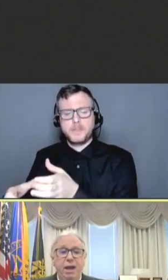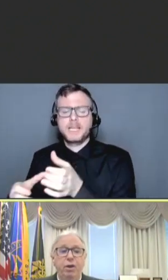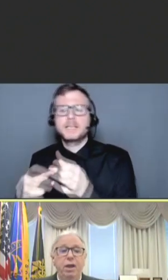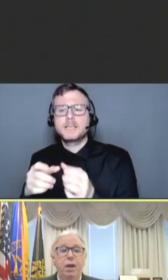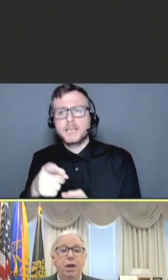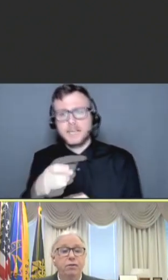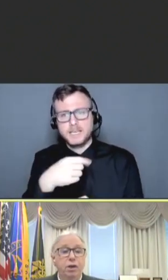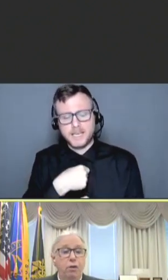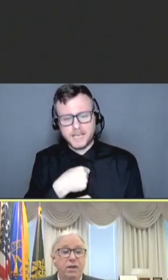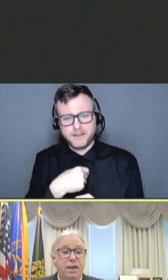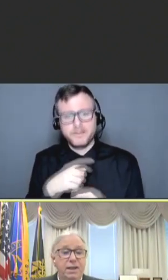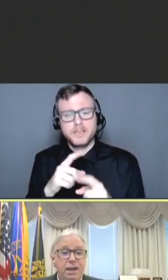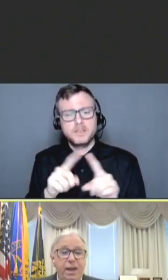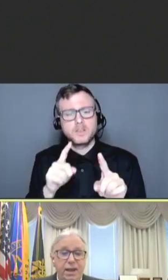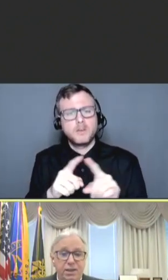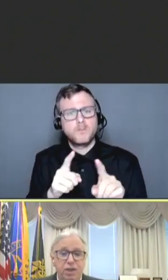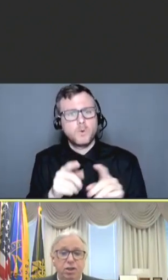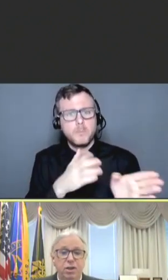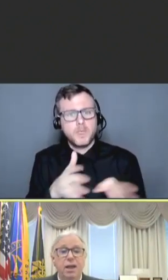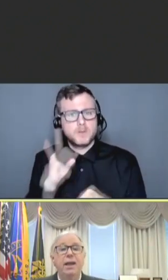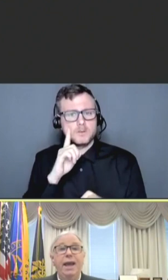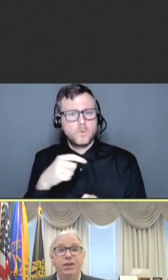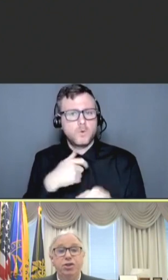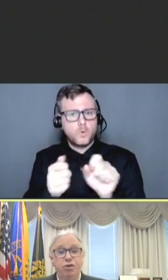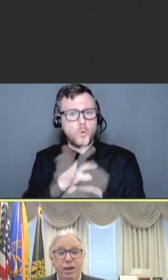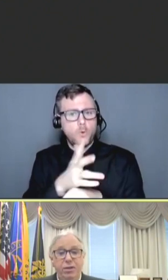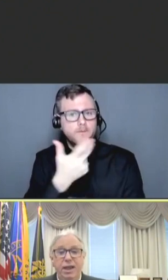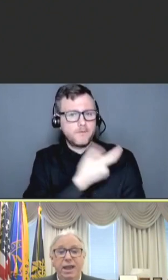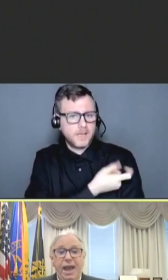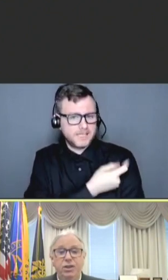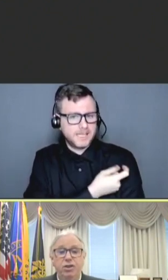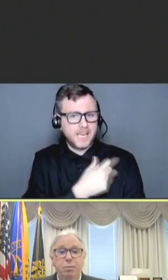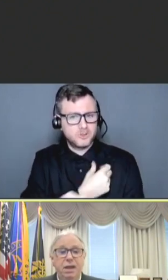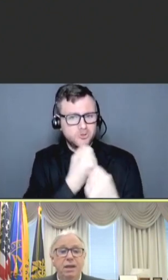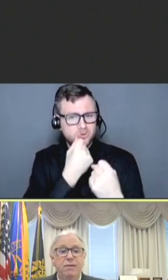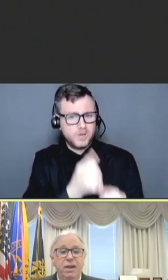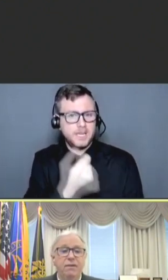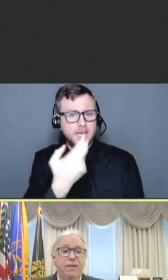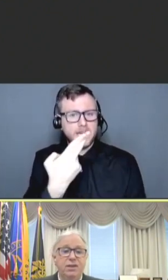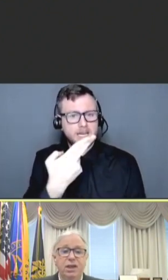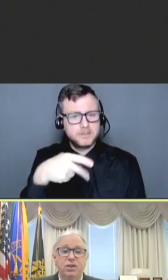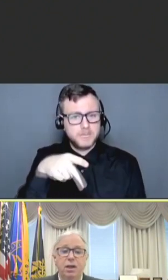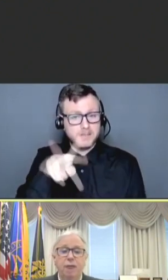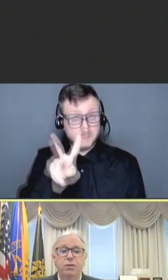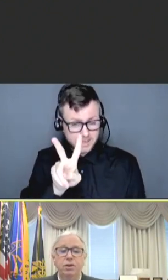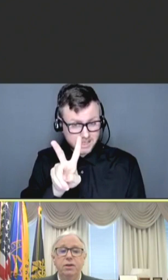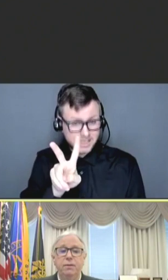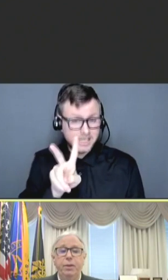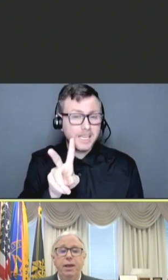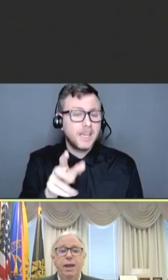preparing for COVID-19 vaccination, and strengthening HPV vaccination coverage.